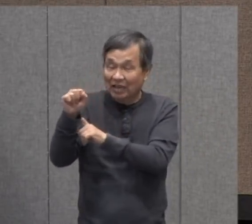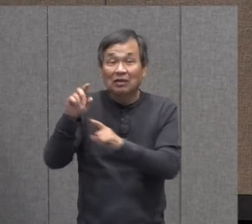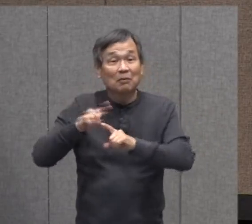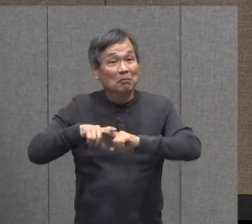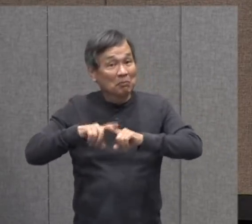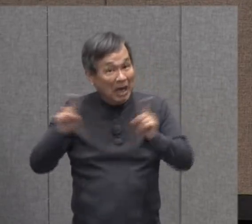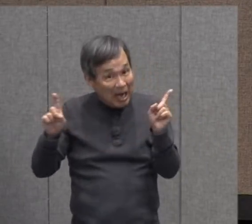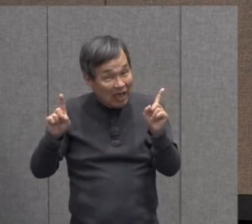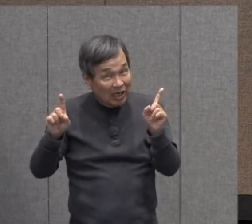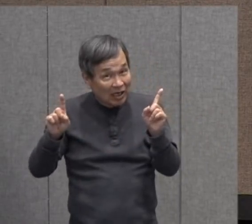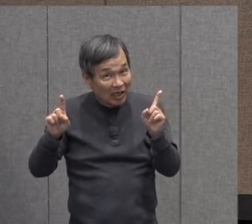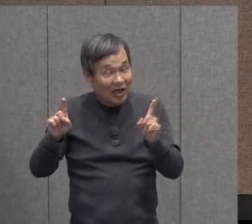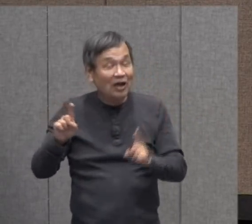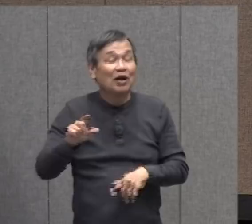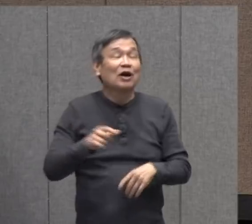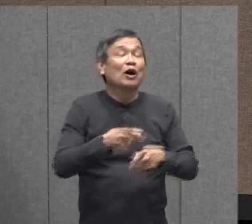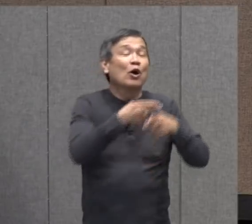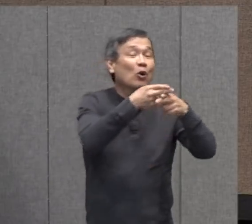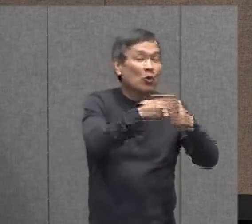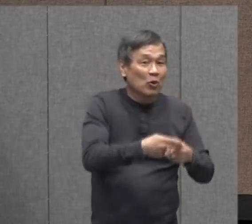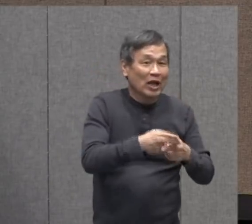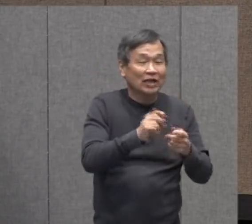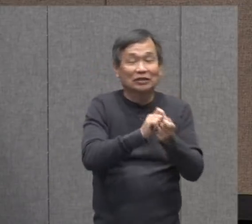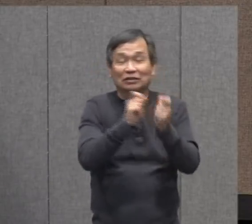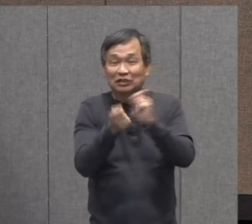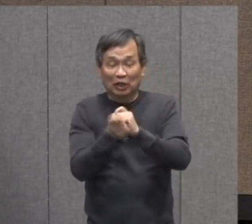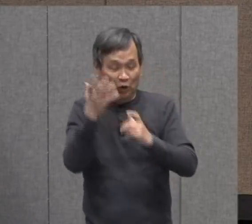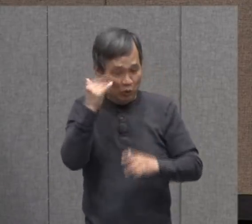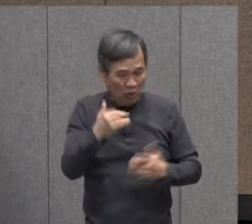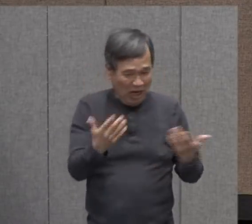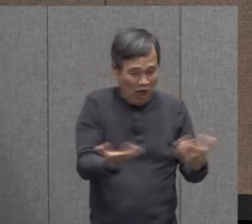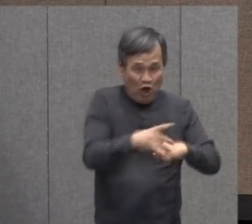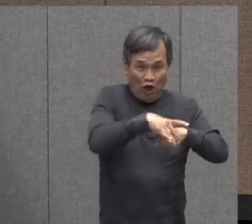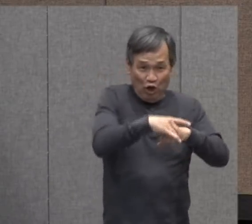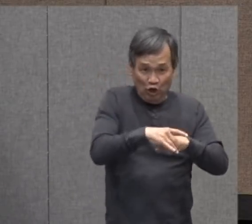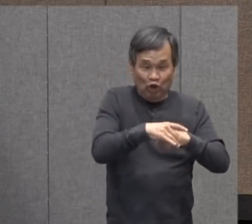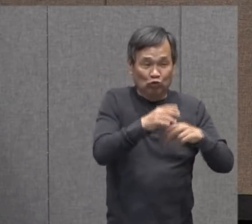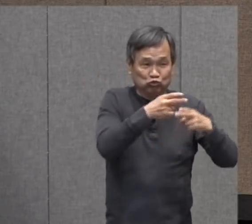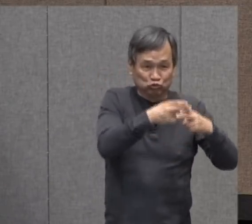compared to Mars. Today, I might talk about weight